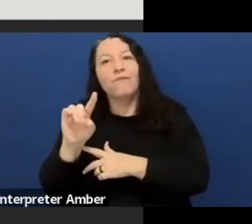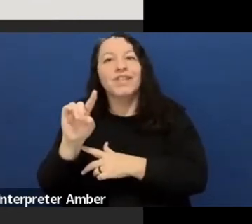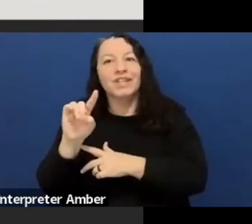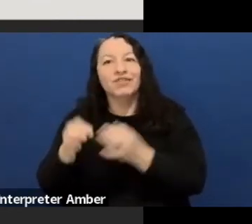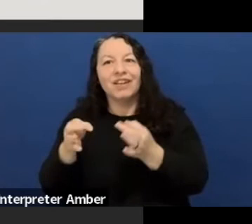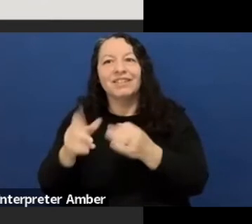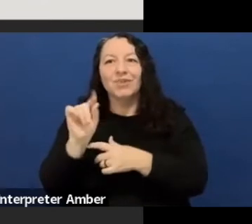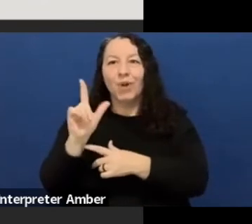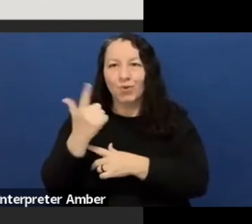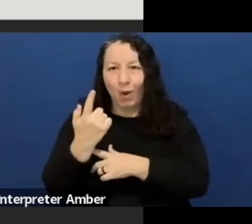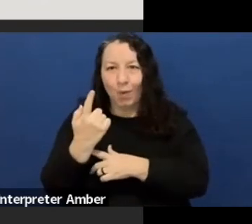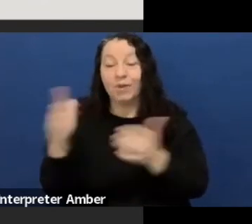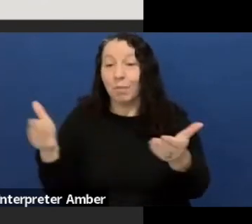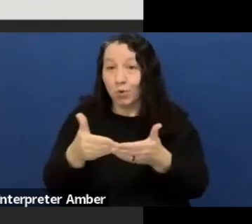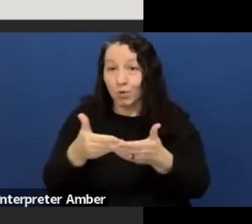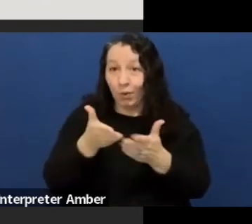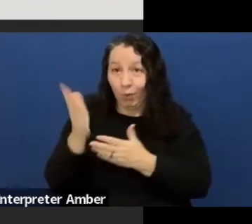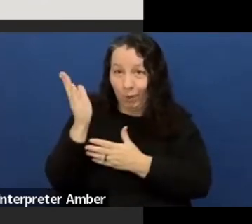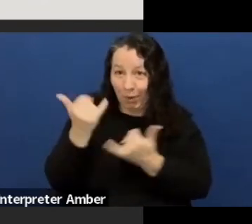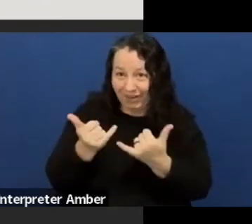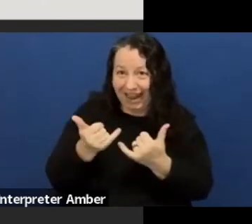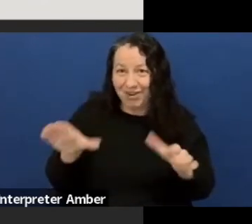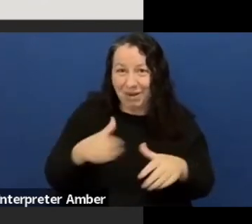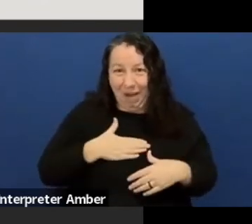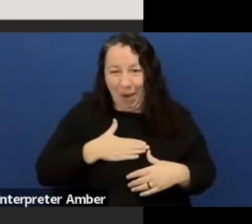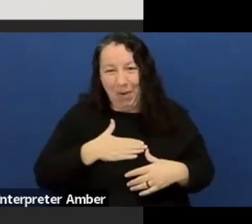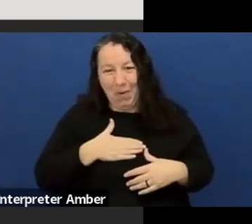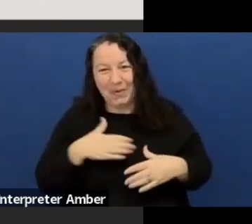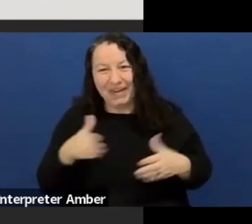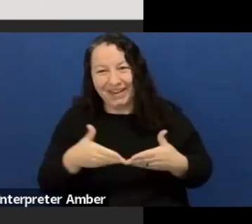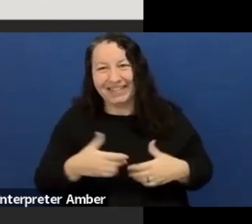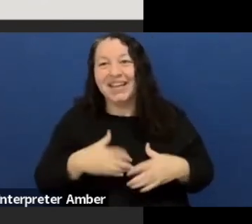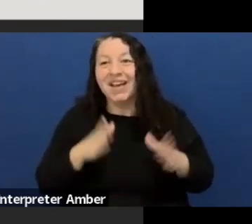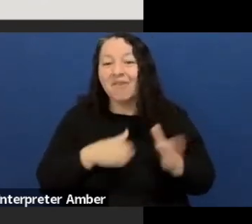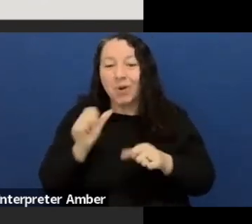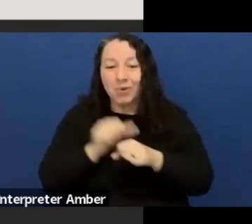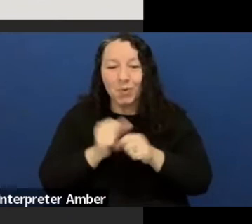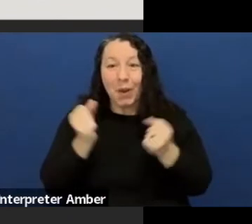in 2021. So I'm doing I'm introducing you to the webinar today and doing my own introduction.